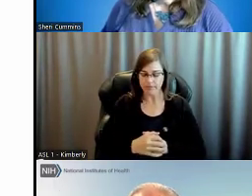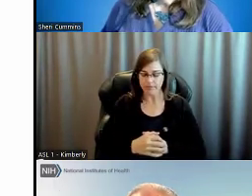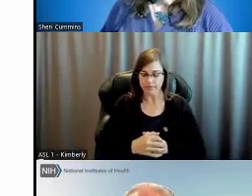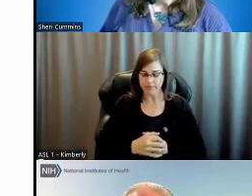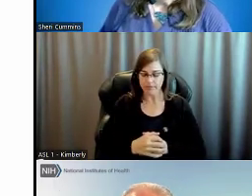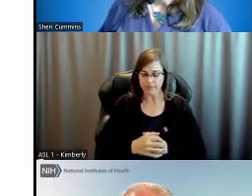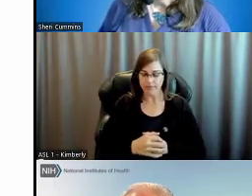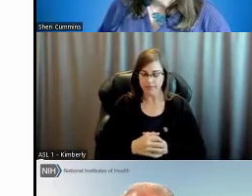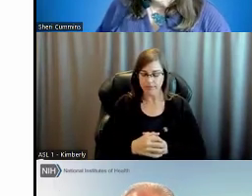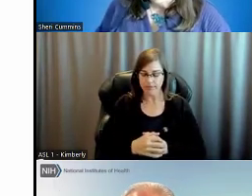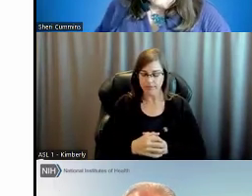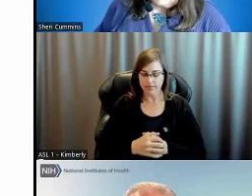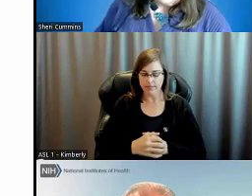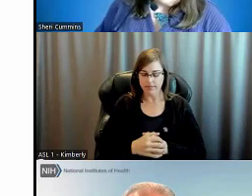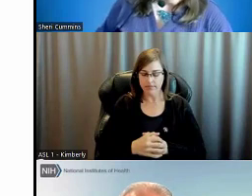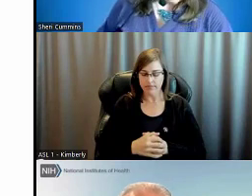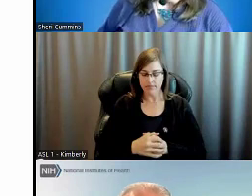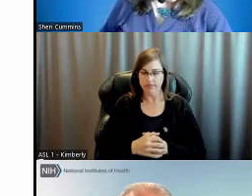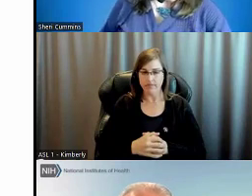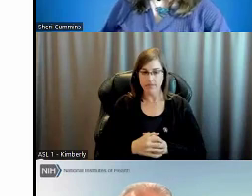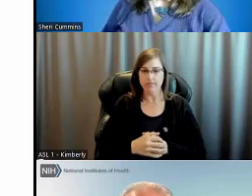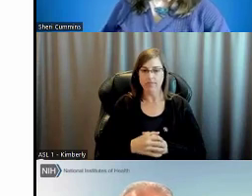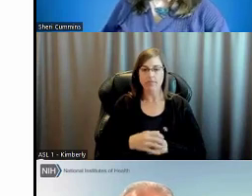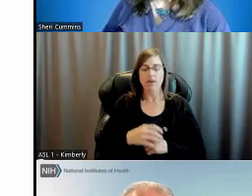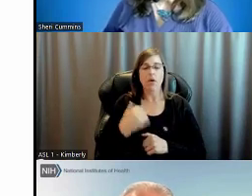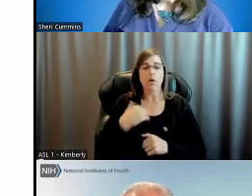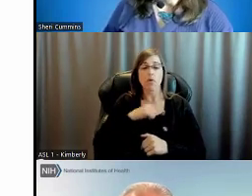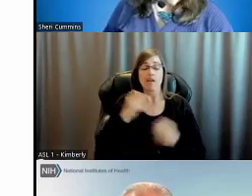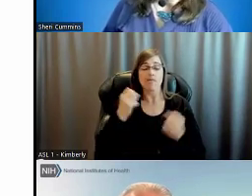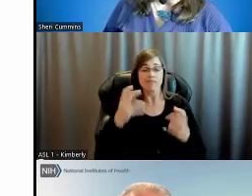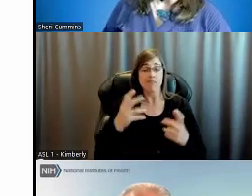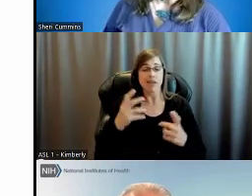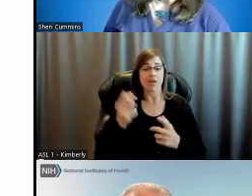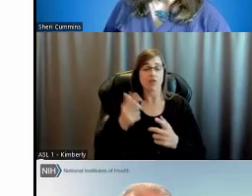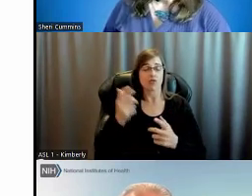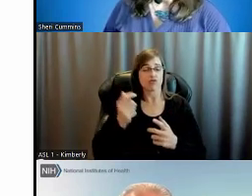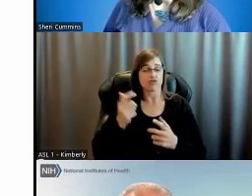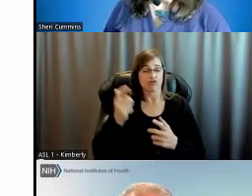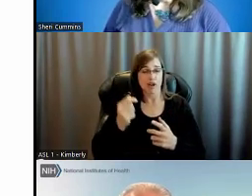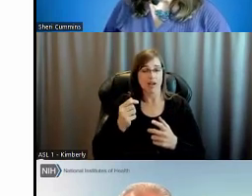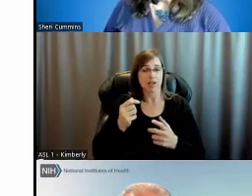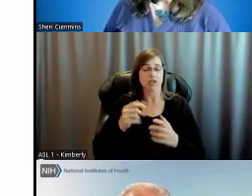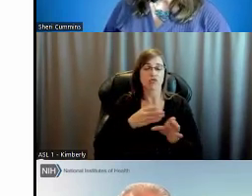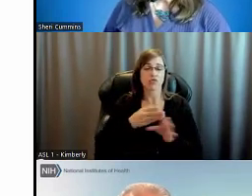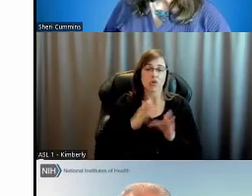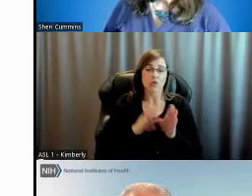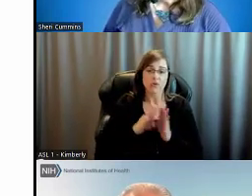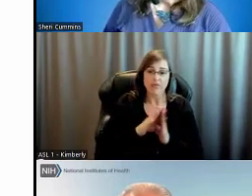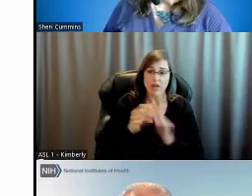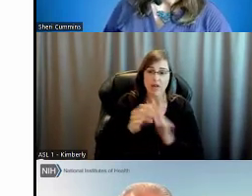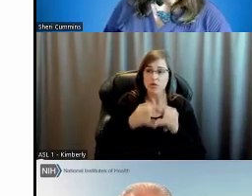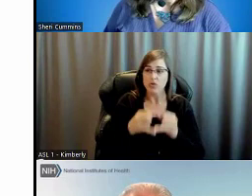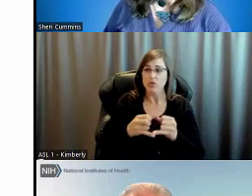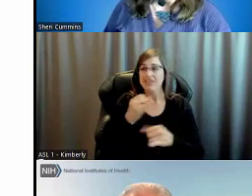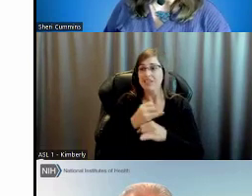We have lots of grant programs at NIH. We have research grants, career development awards, institutional grants, fellowships,